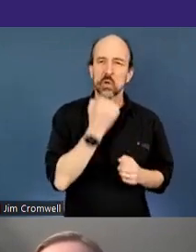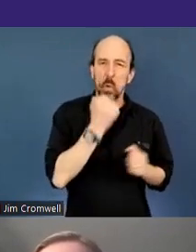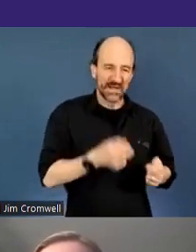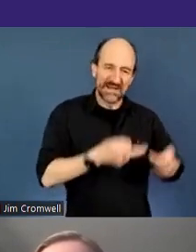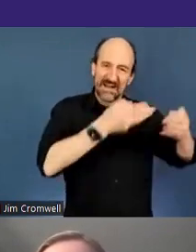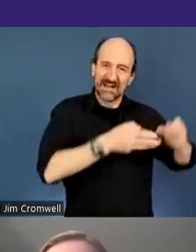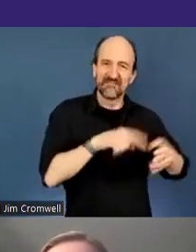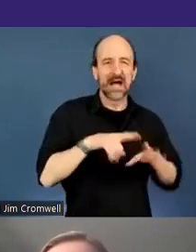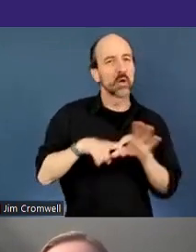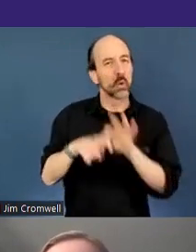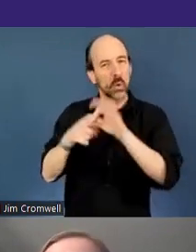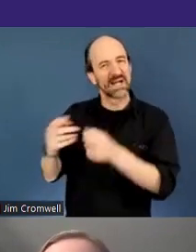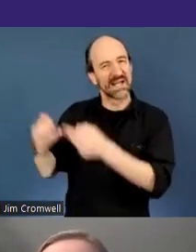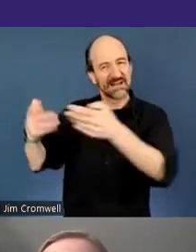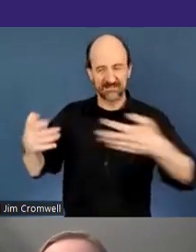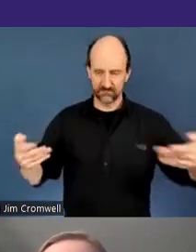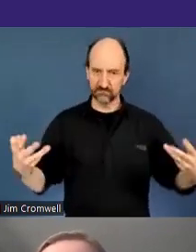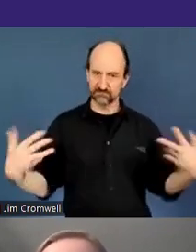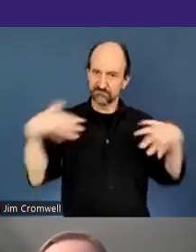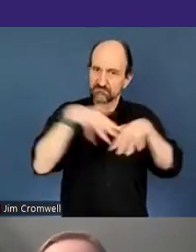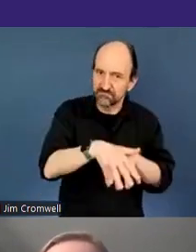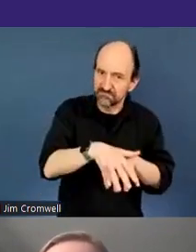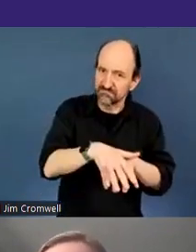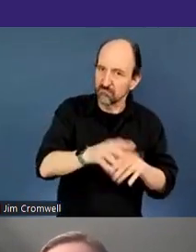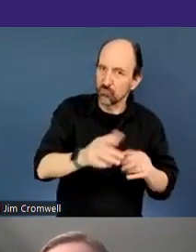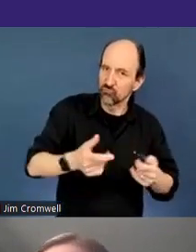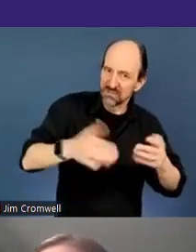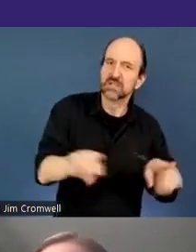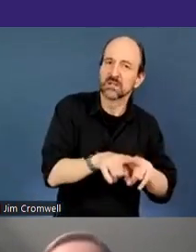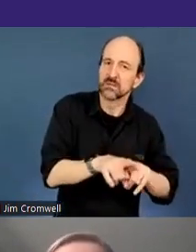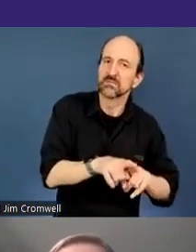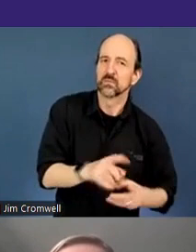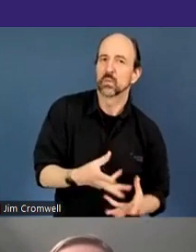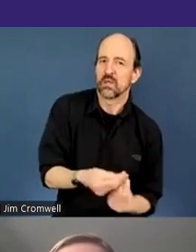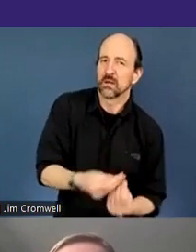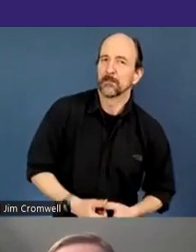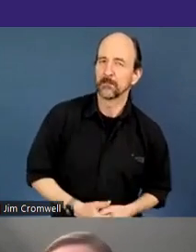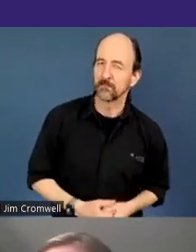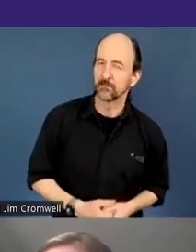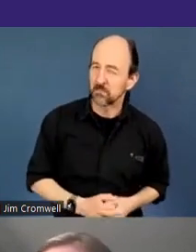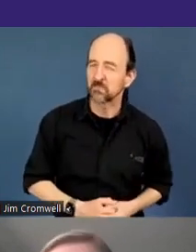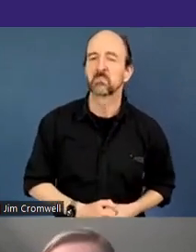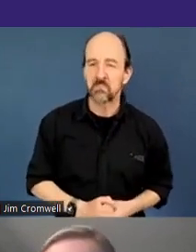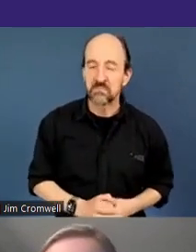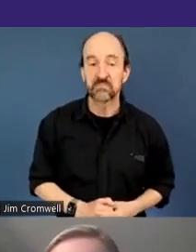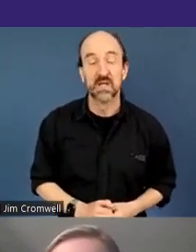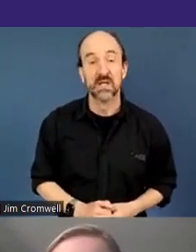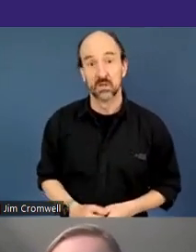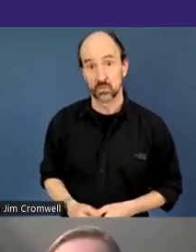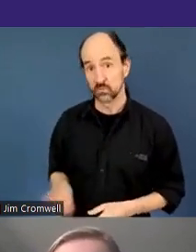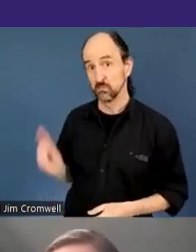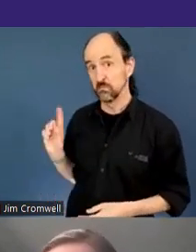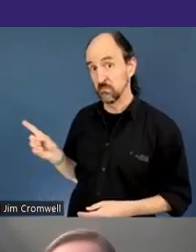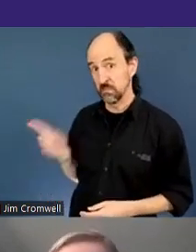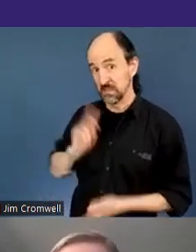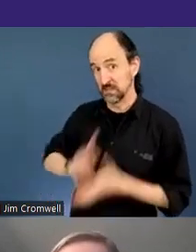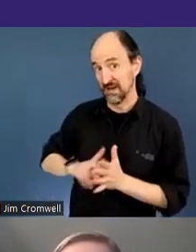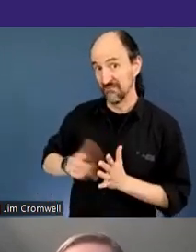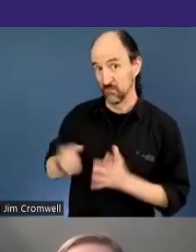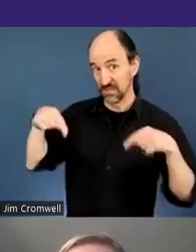and process evaluation that we have incorporated into our work. Ok, so that is the roadmap for today.